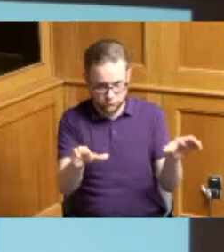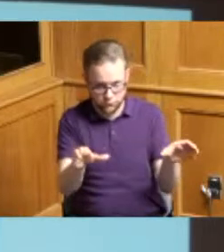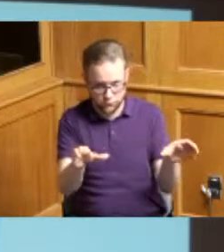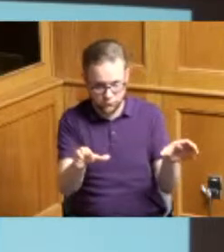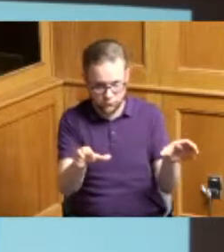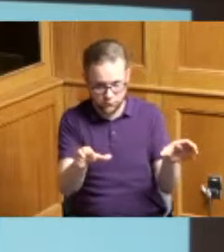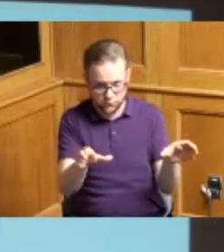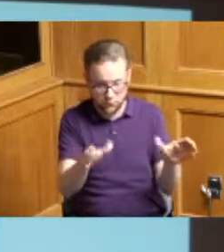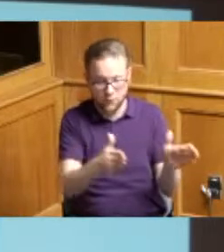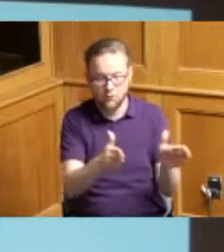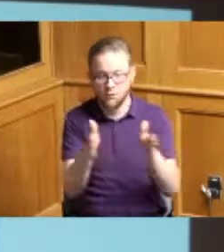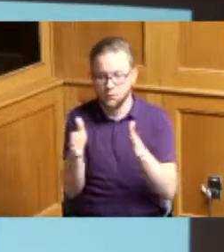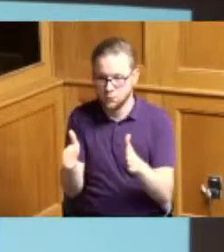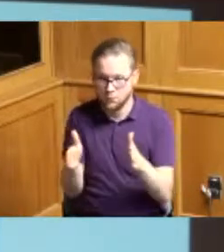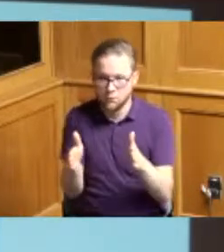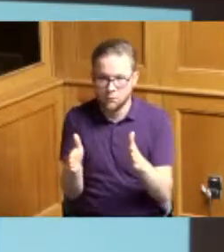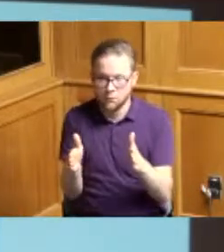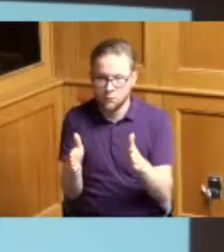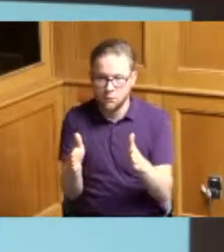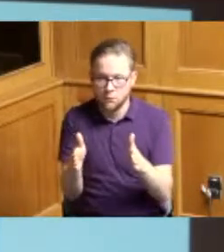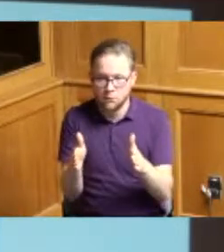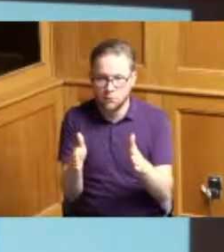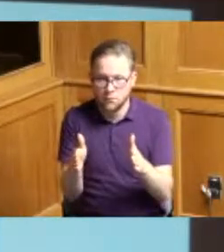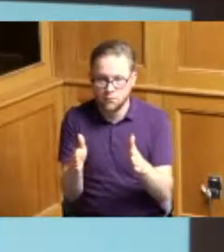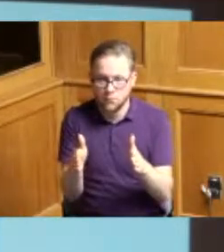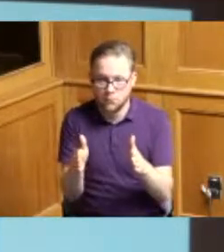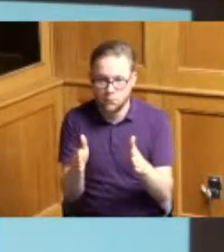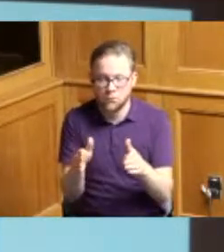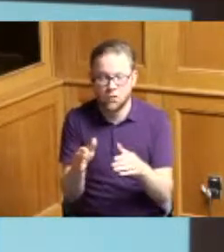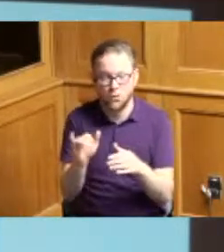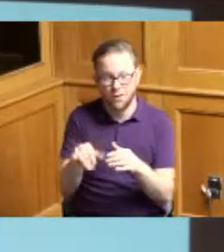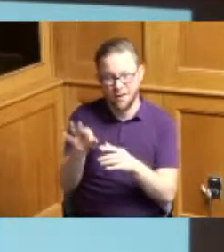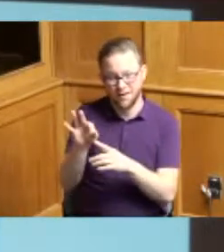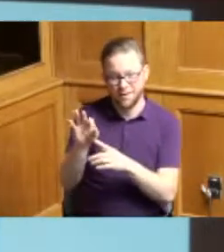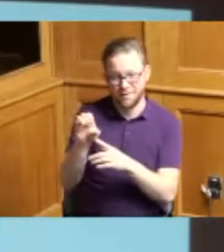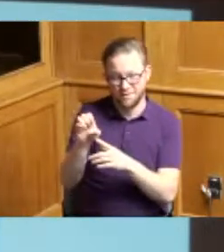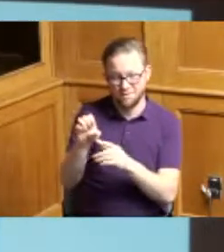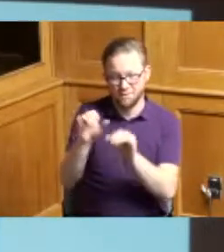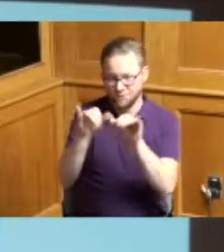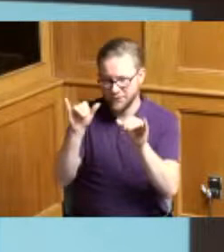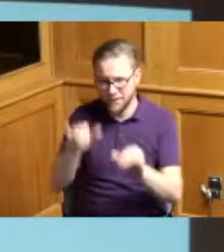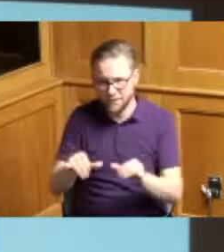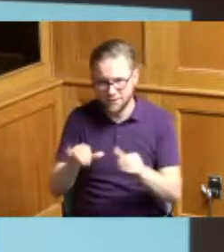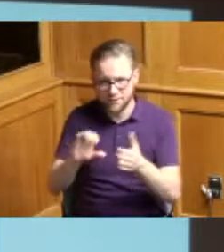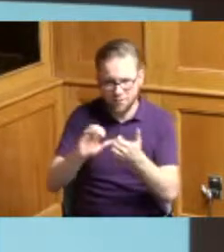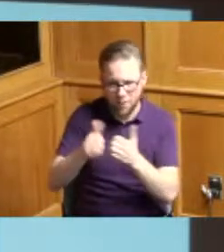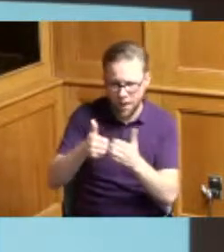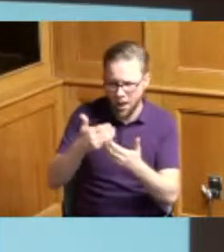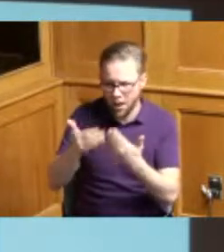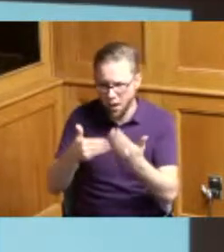the second is having a fee methodology that is based on impervious surface analysis we've worked